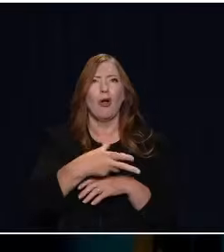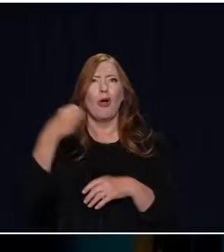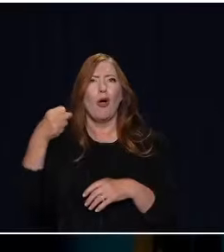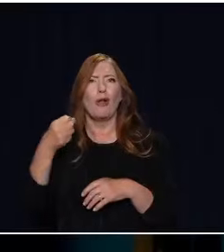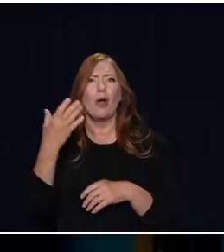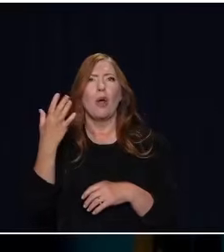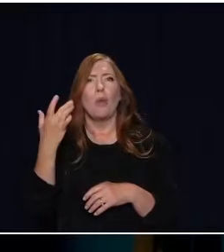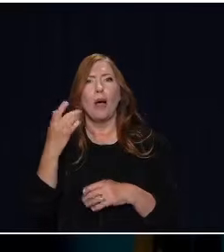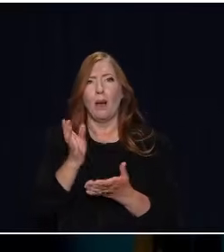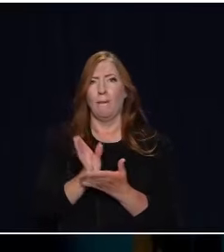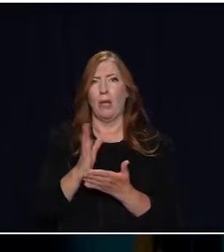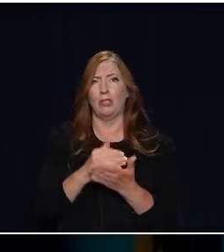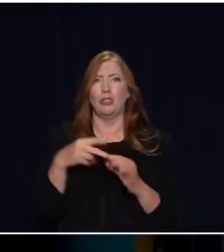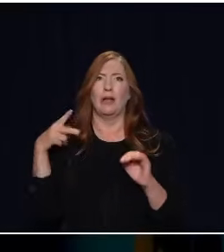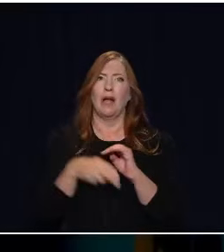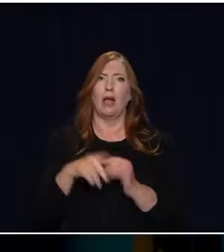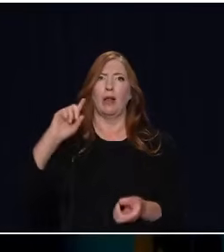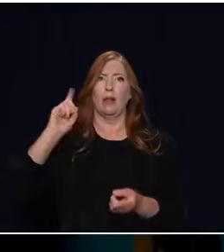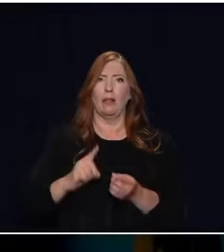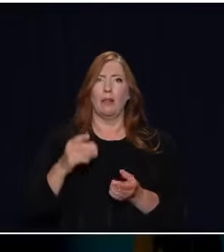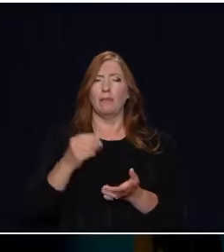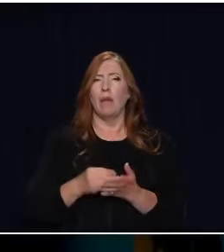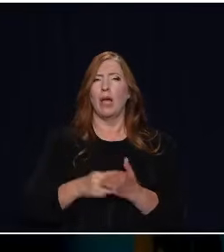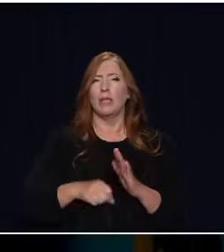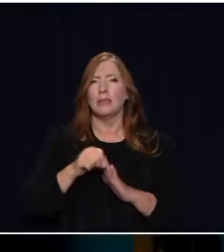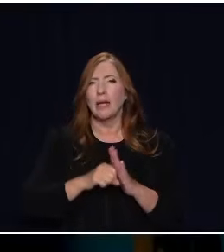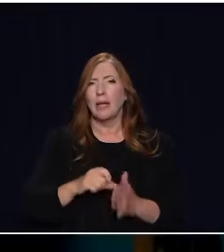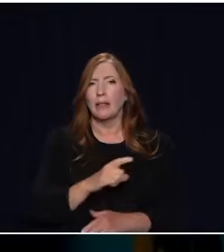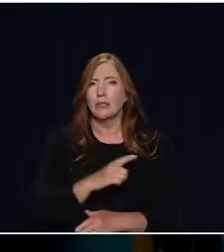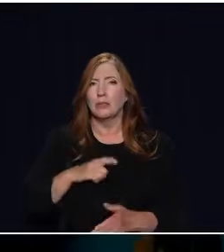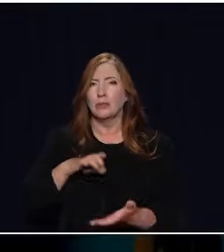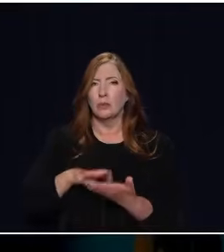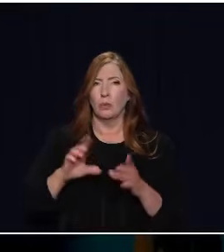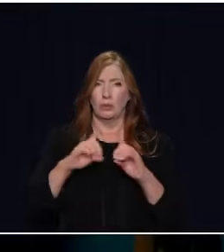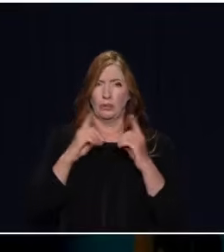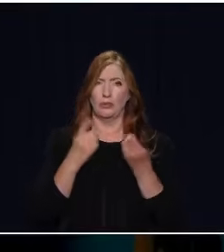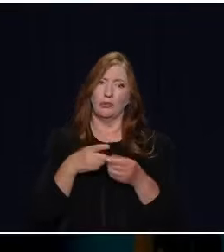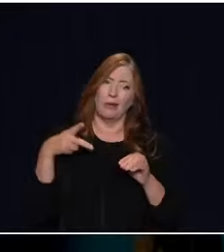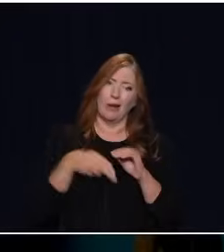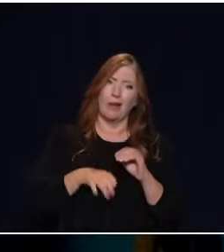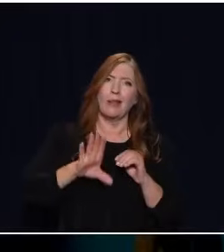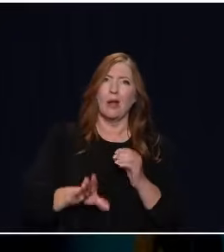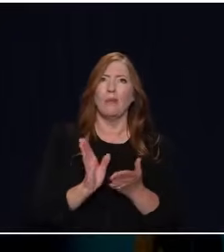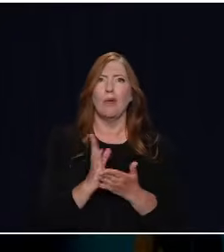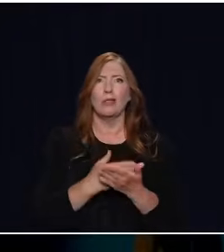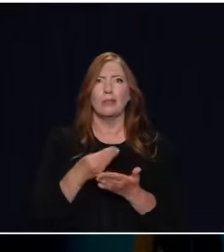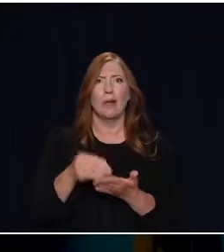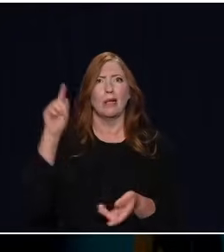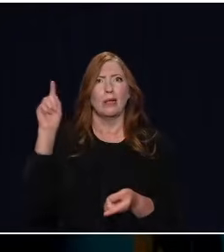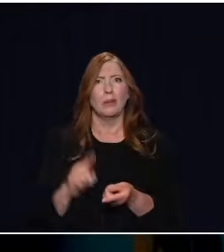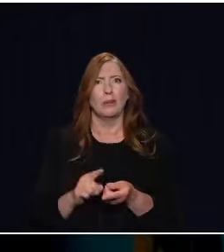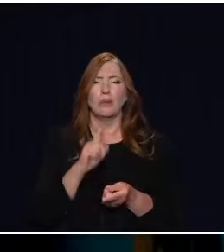DEMANDS BEING PLACED ON THEM BECAUSE THEIR RESOURCES AND TOOLS HAVE BEEN TAKEN AWAY BECAUSE OF OUR BUDGET CUTS